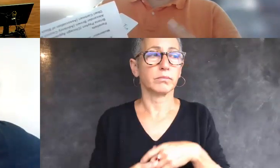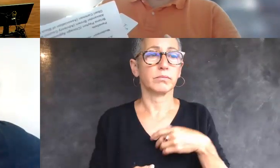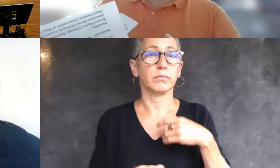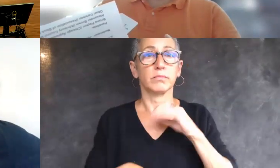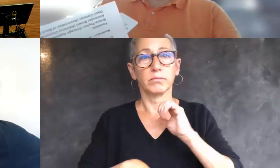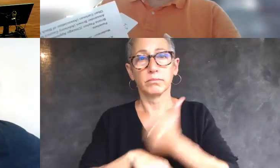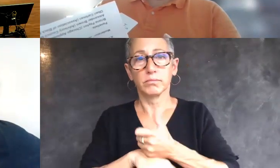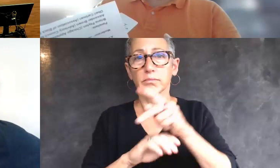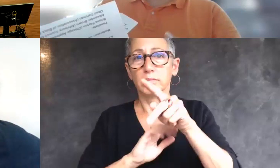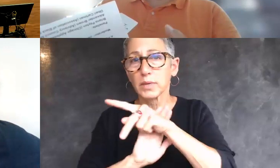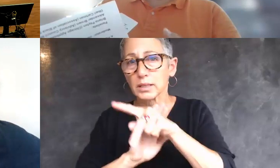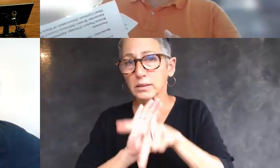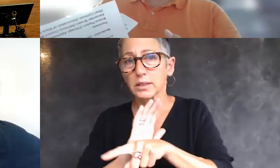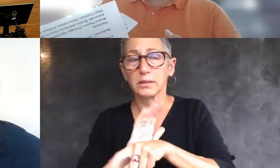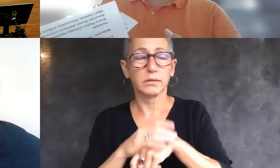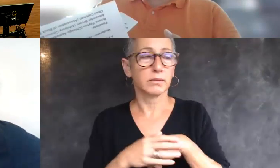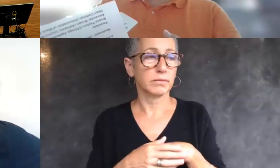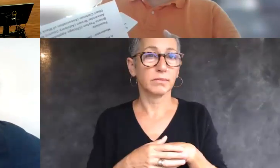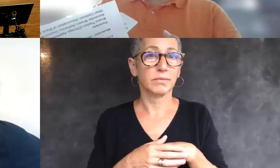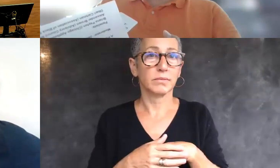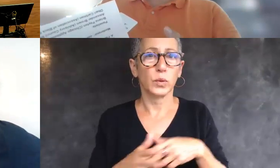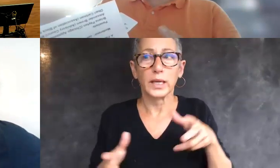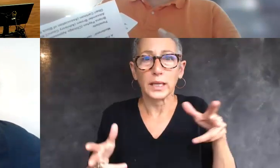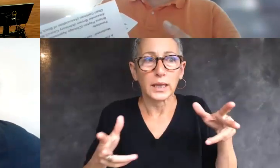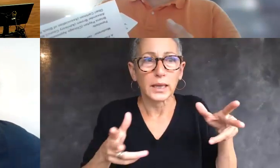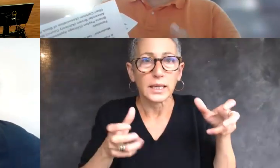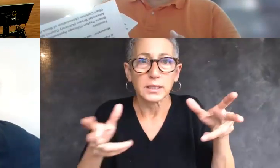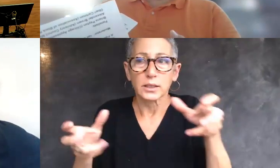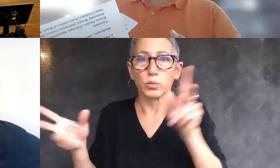speak community, speaking up to really push for what is safety,